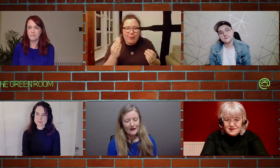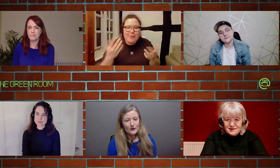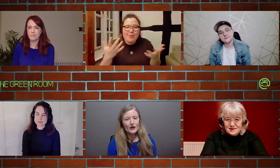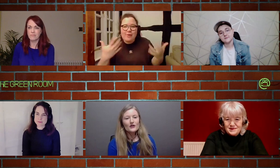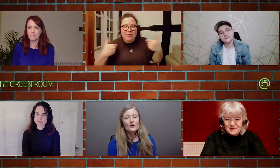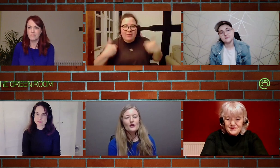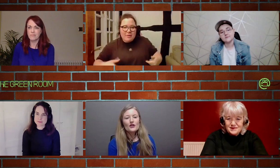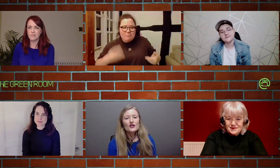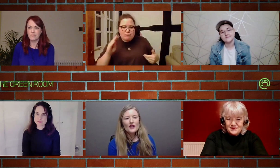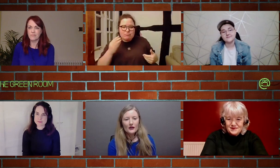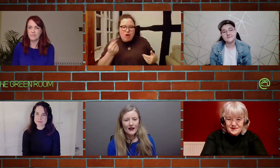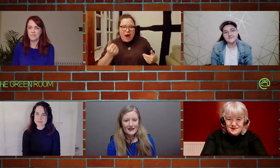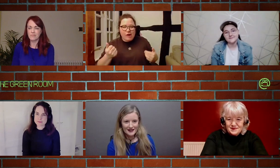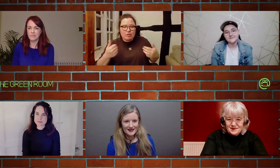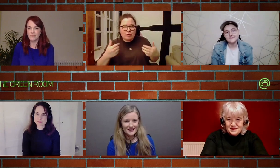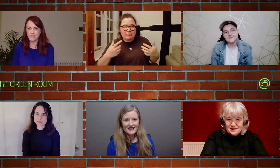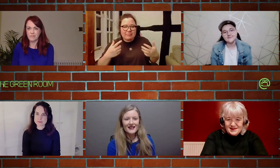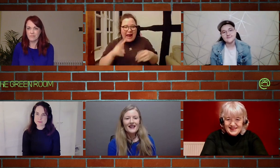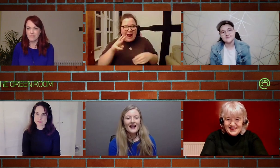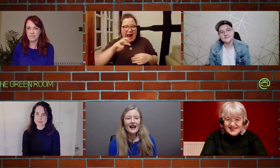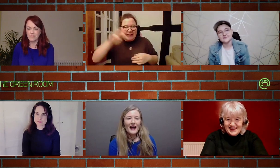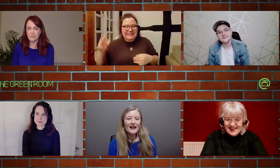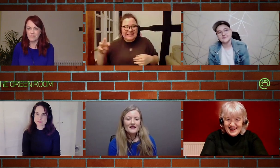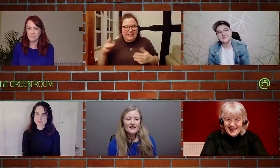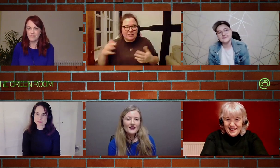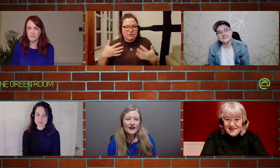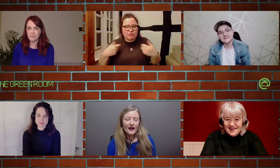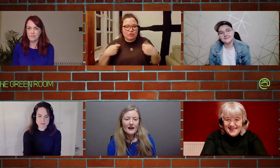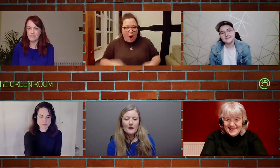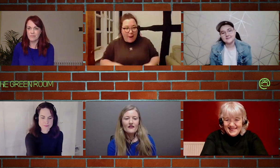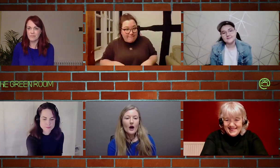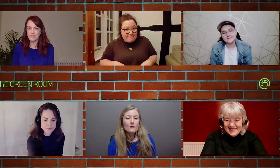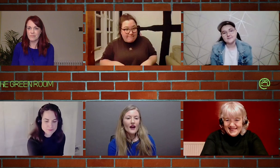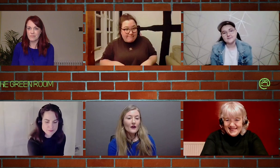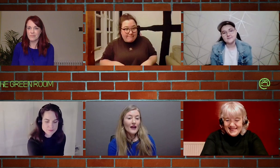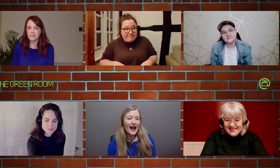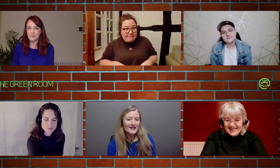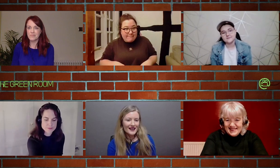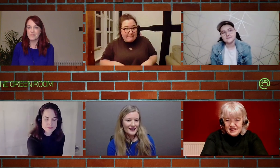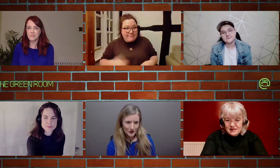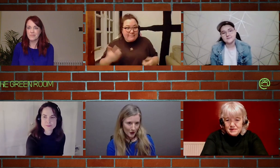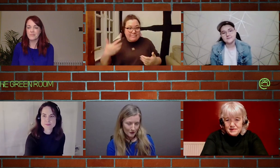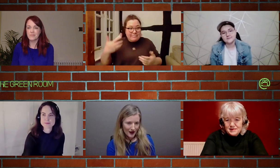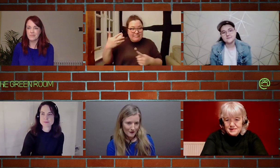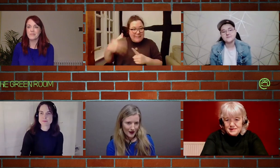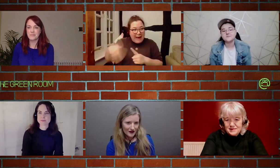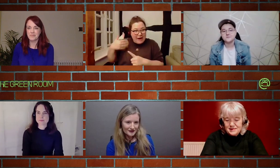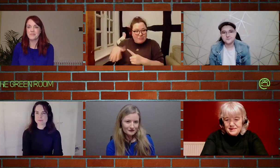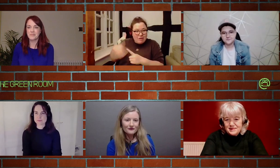also got tortoise shell glasses and I've got a brown Adidas top that I'm wearing.